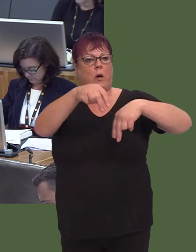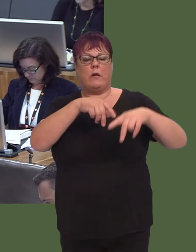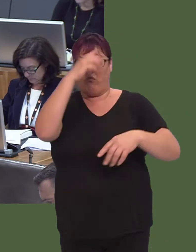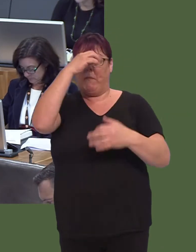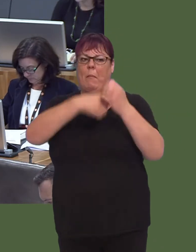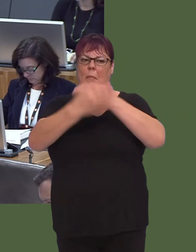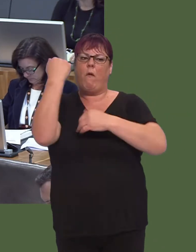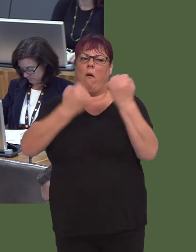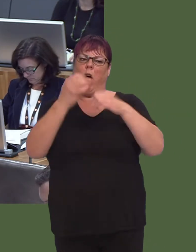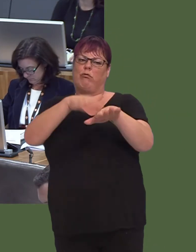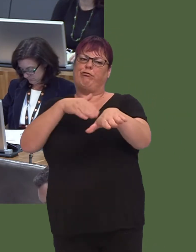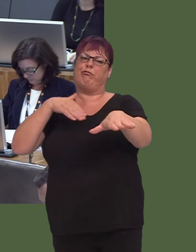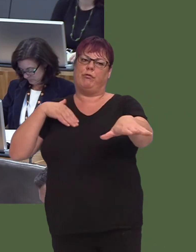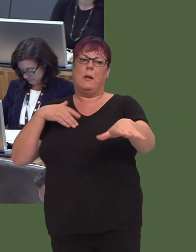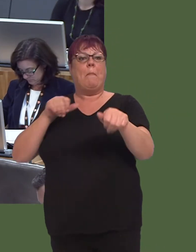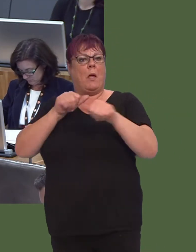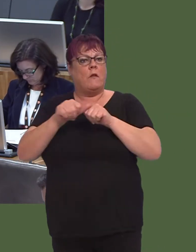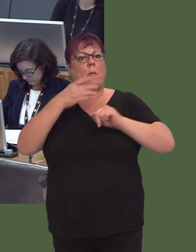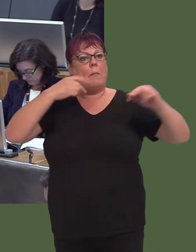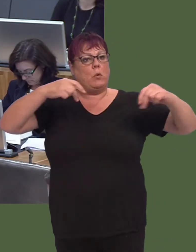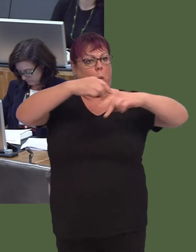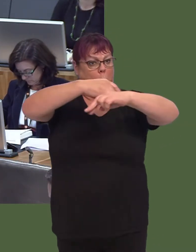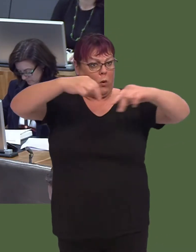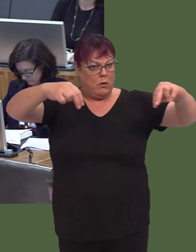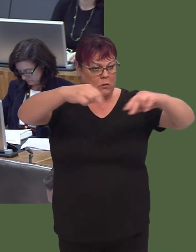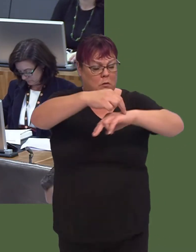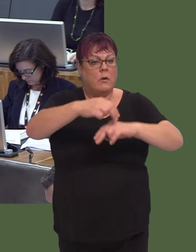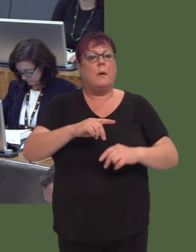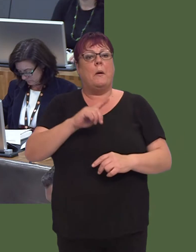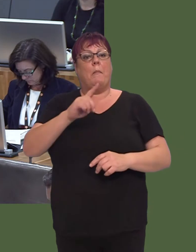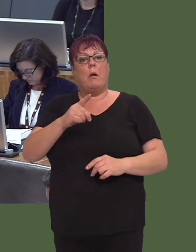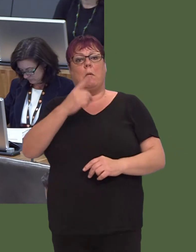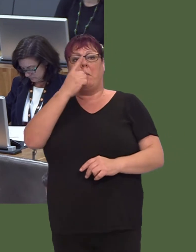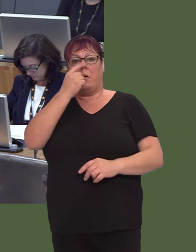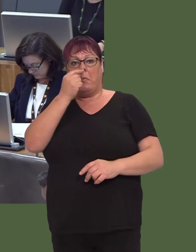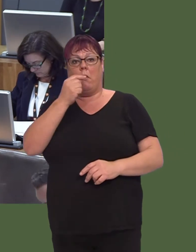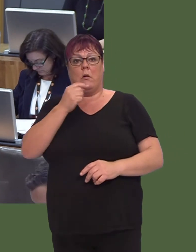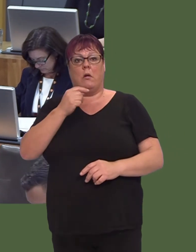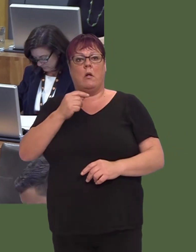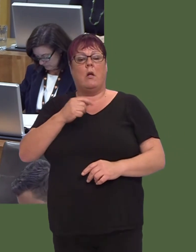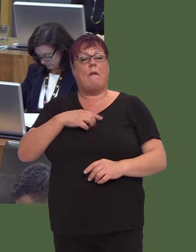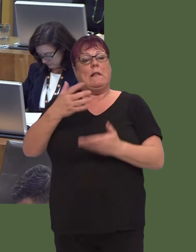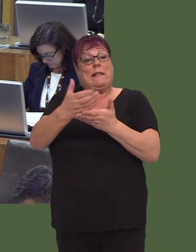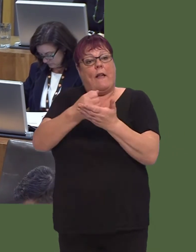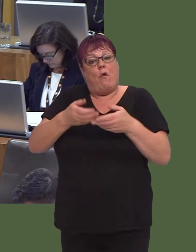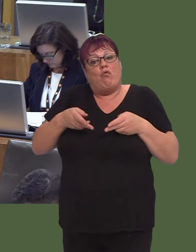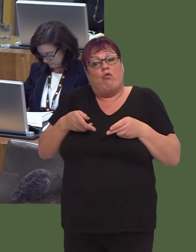the town was like when there was traffic. I think properly done, it's possible to have a route through the town that doesn't cause